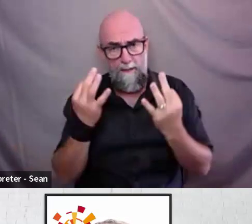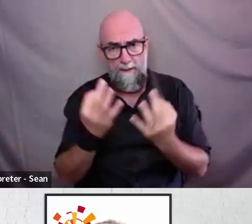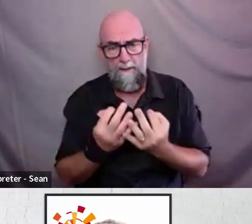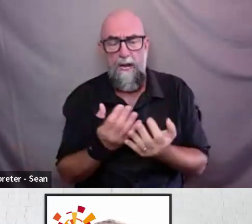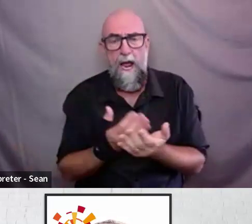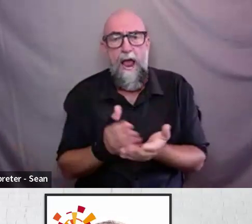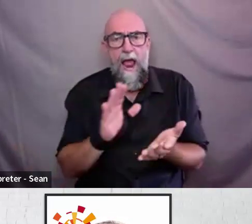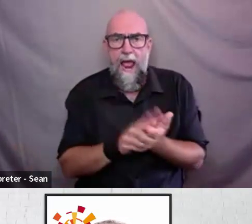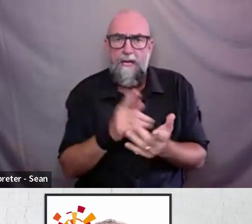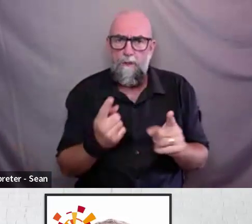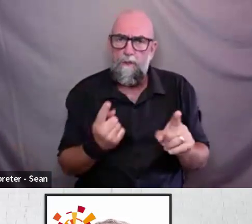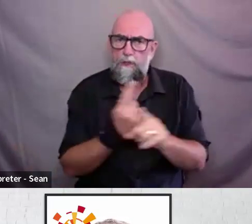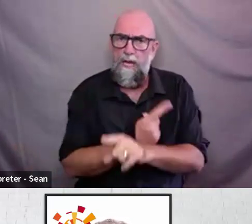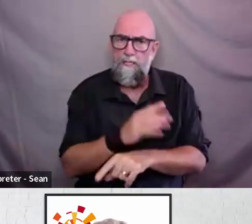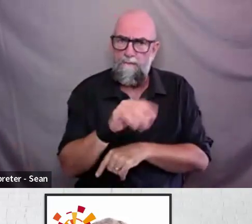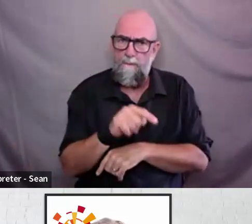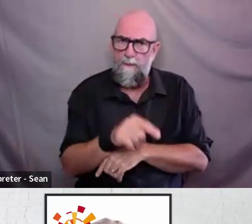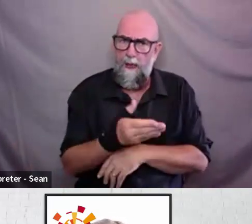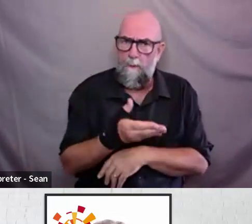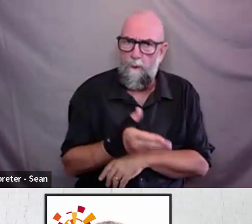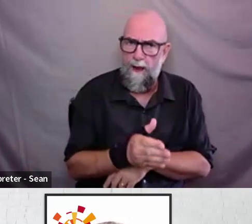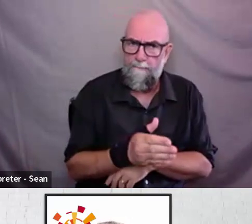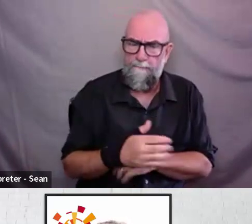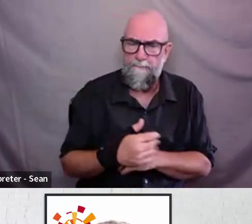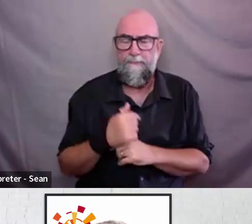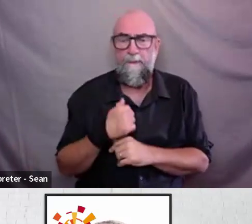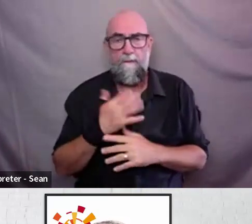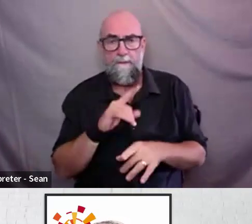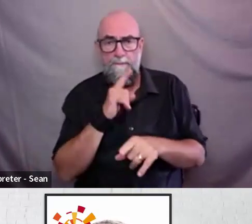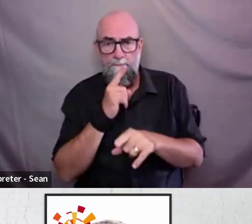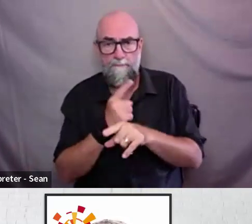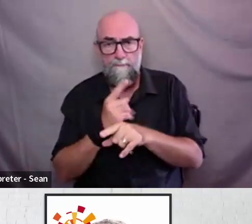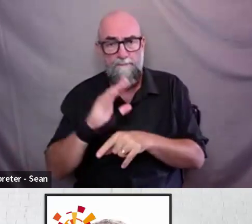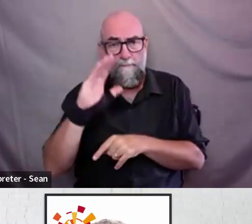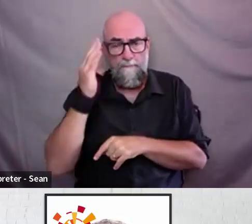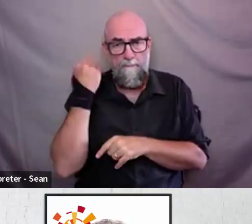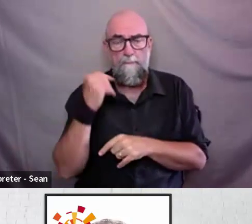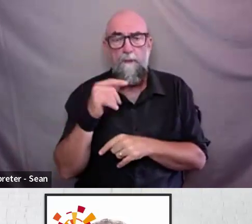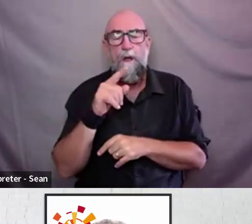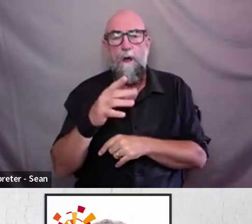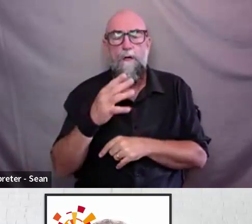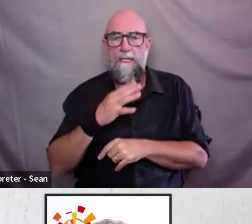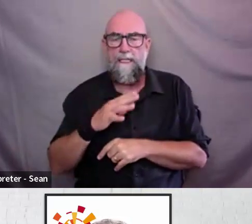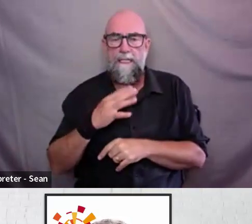big local and go back to the creative skills. One of the things I really feel like we need